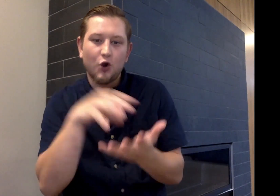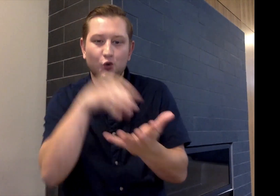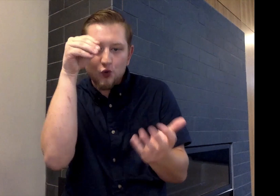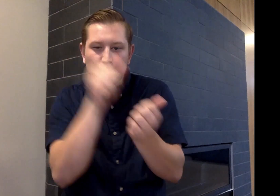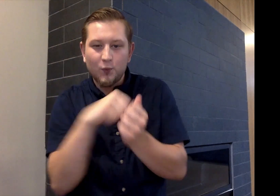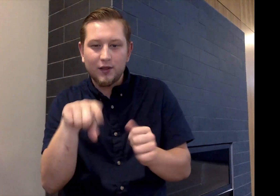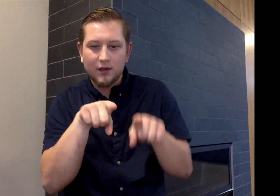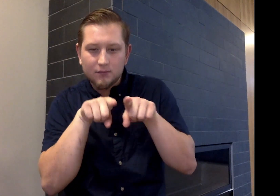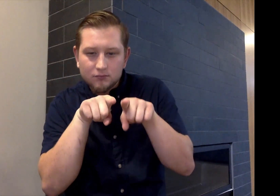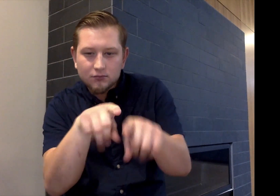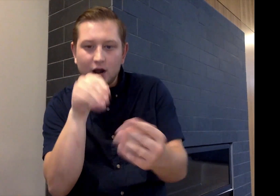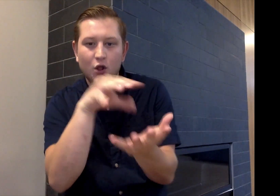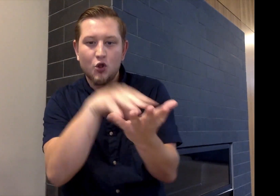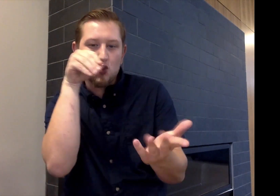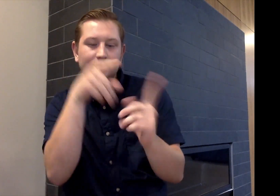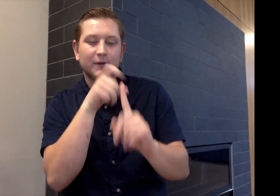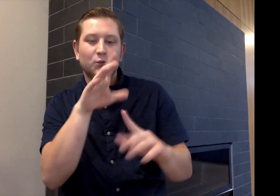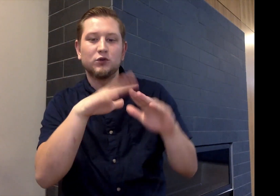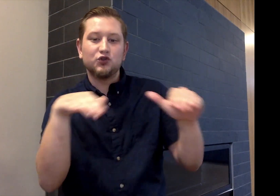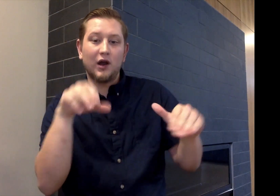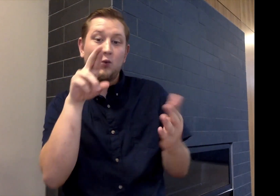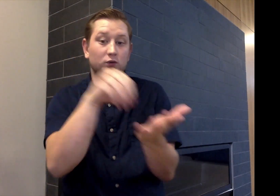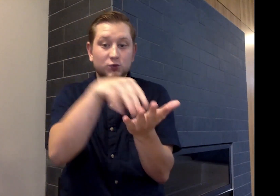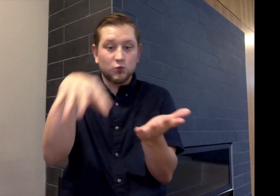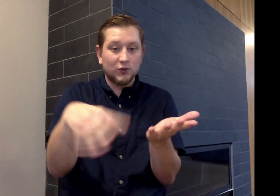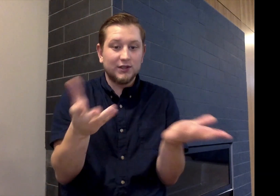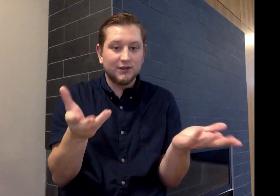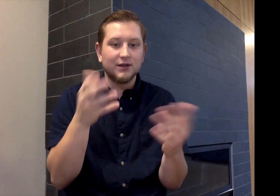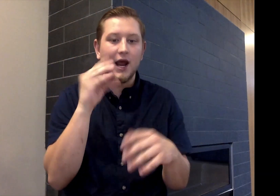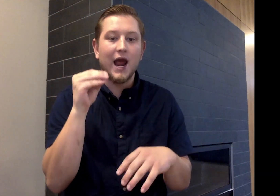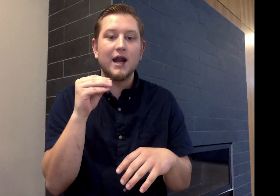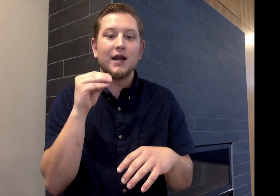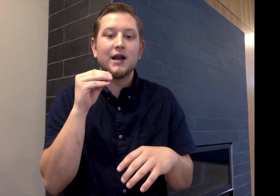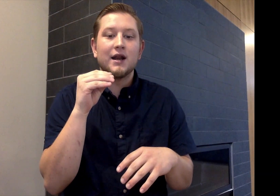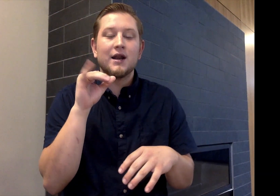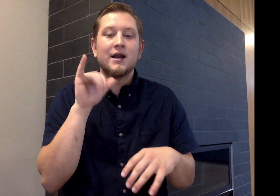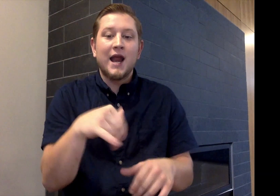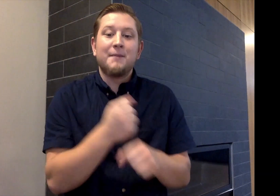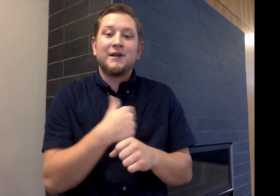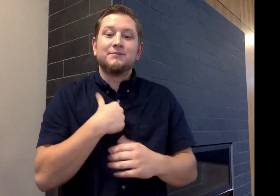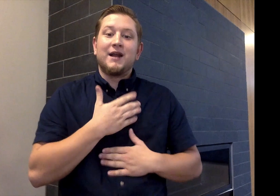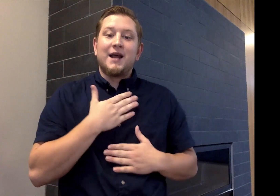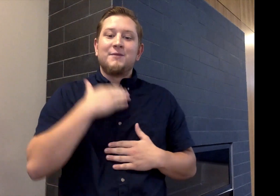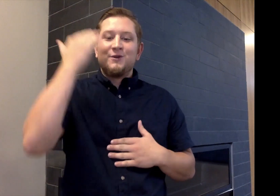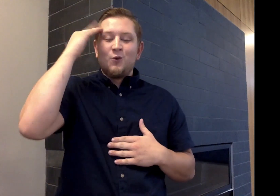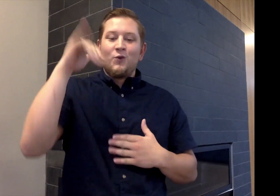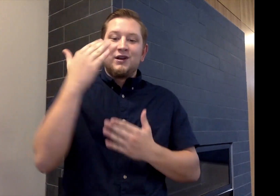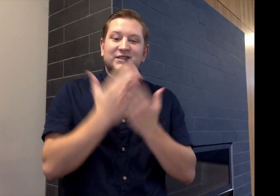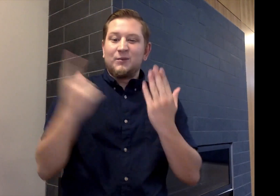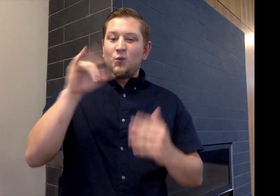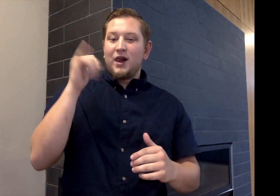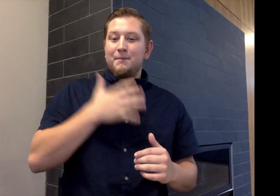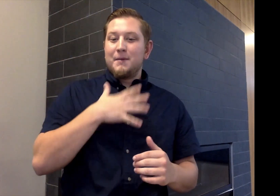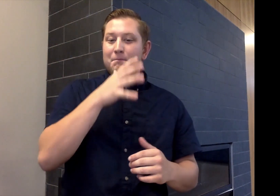and communication tendencies are and then learn with them or learn from them, from your children, from your students.